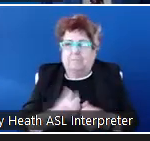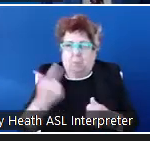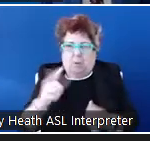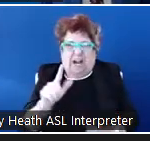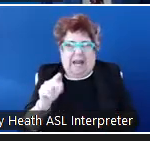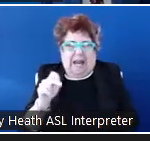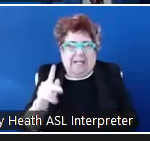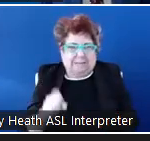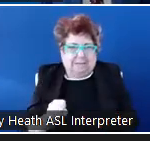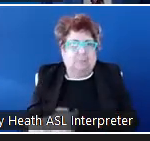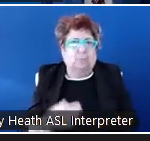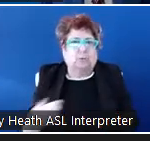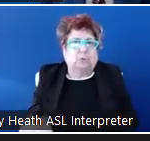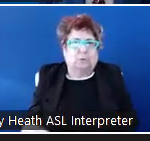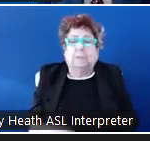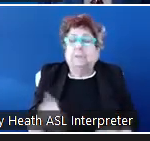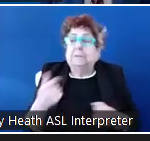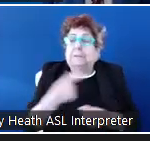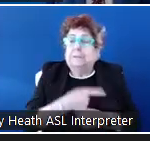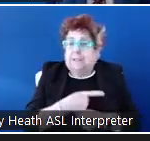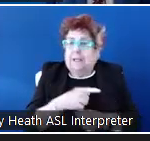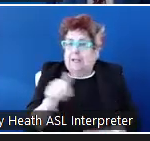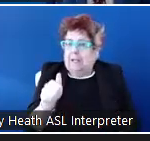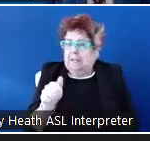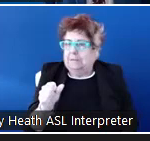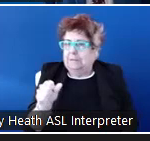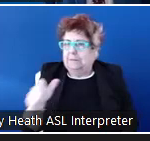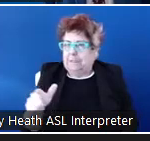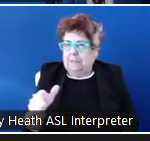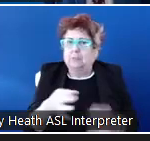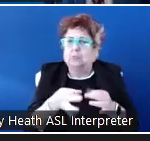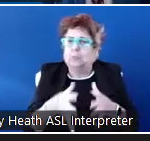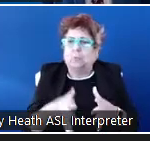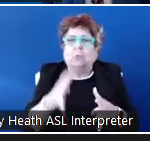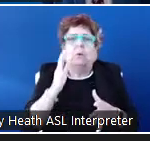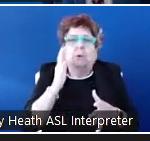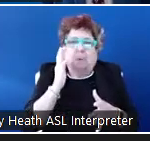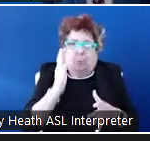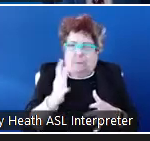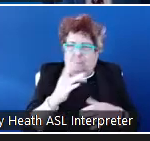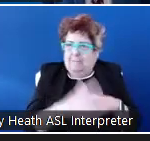an ASL interpreter will be visible throughout the webinar. You can enlarge the window of the ASL interpreter by using